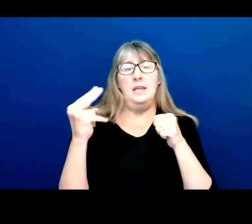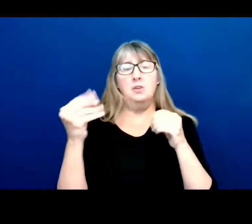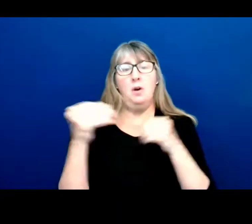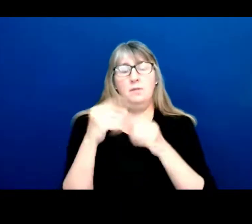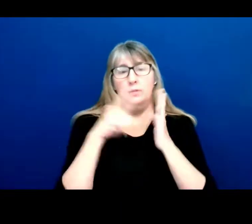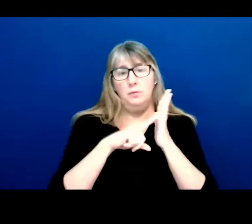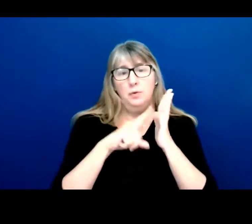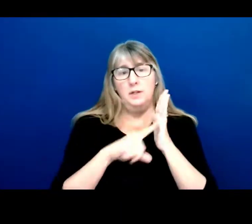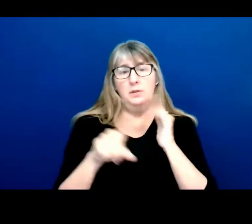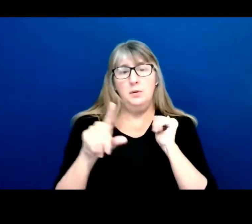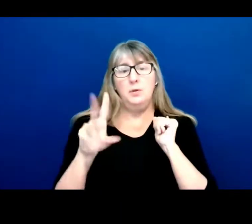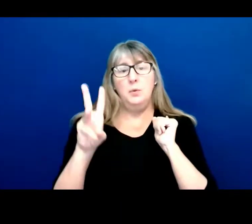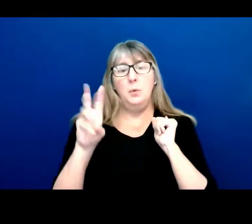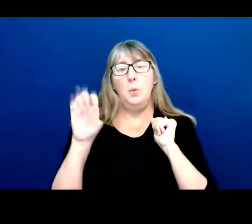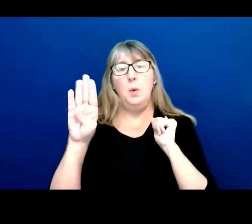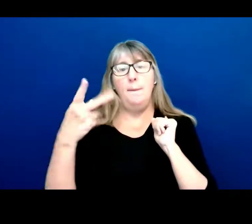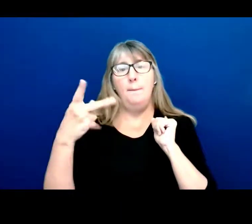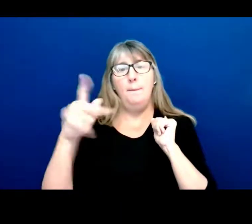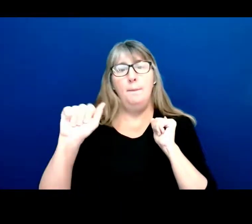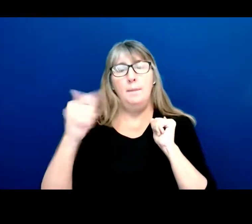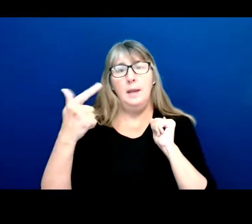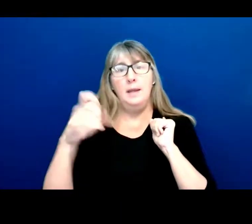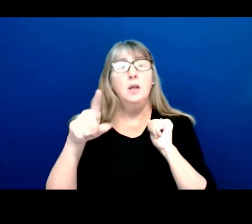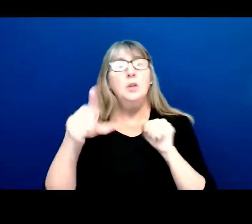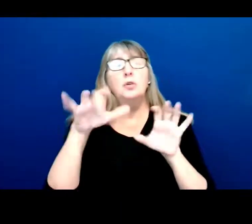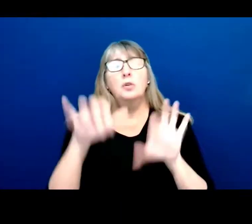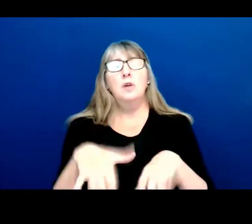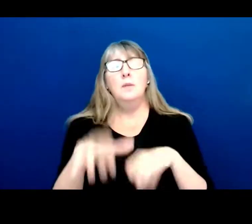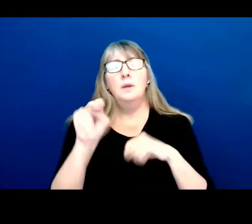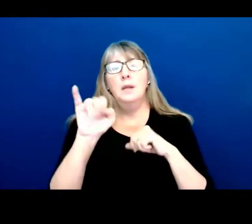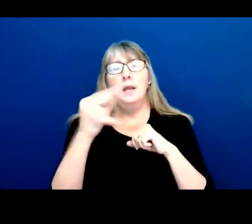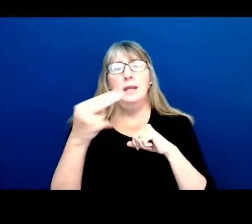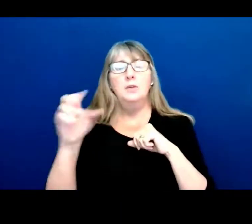So, if you just type in NIH OER FAQ